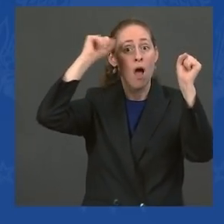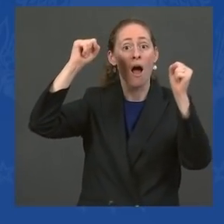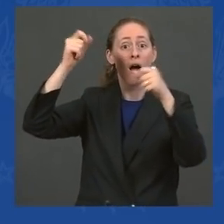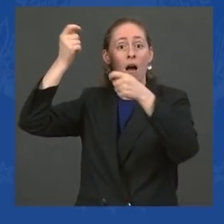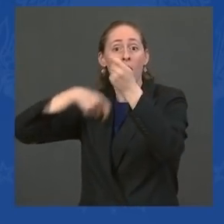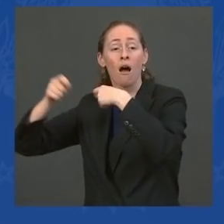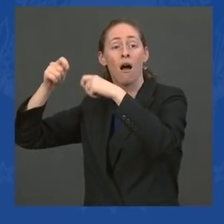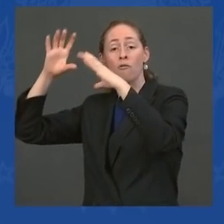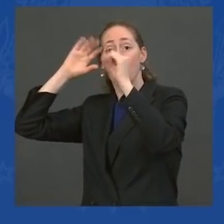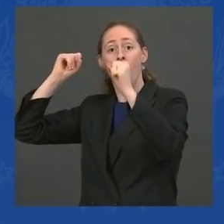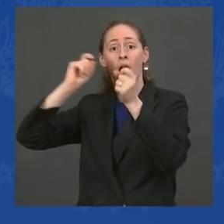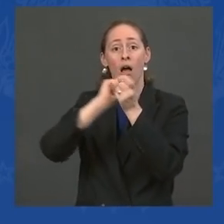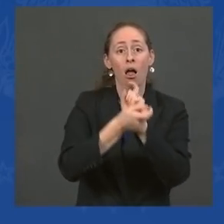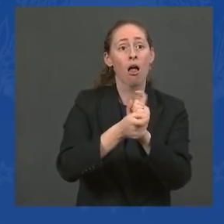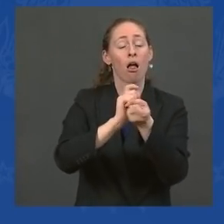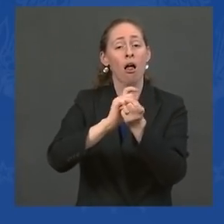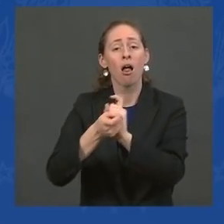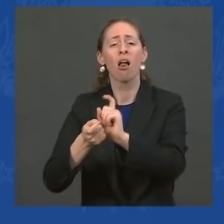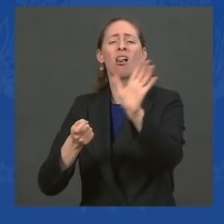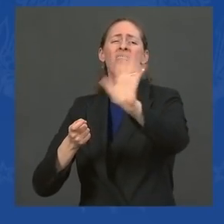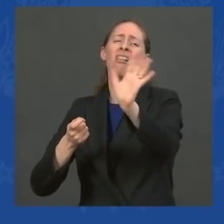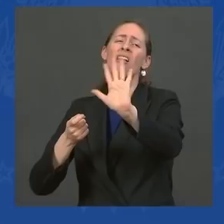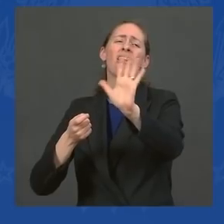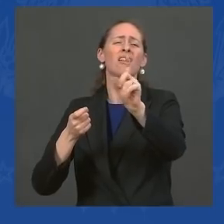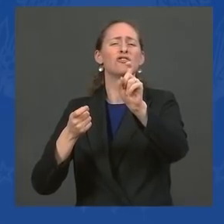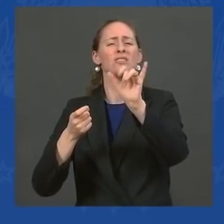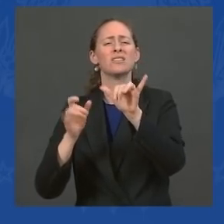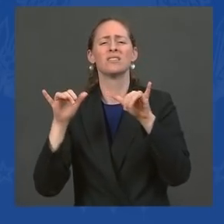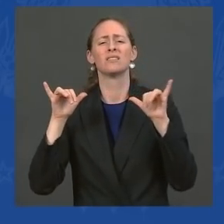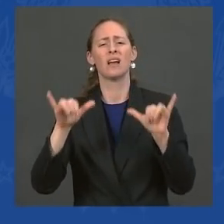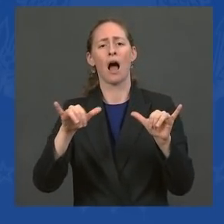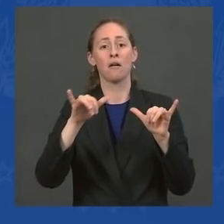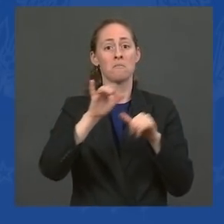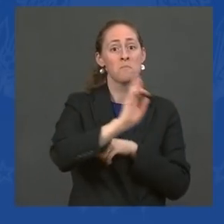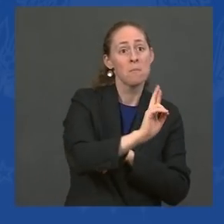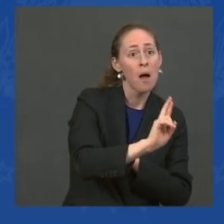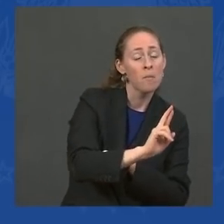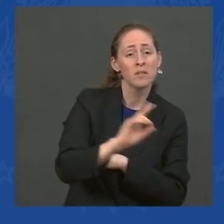And I want to thank the members of Congress who have come together to support this important conservation work.